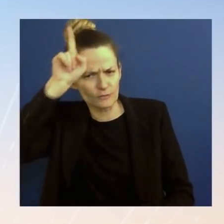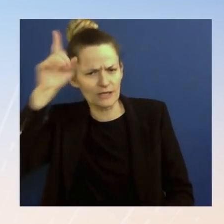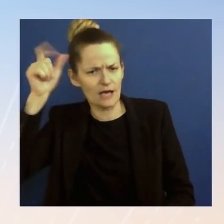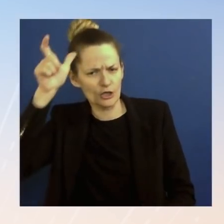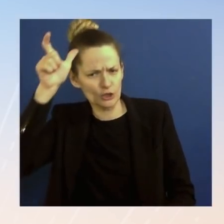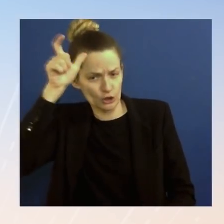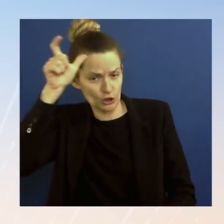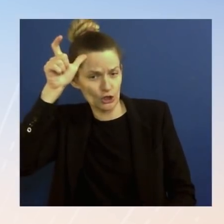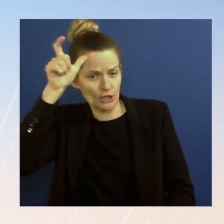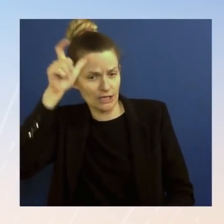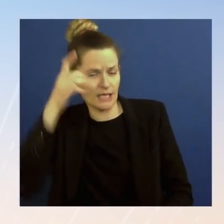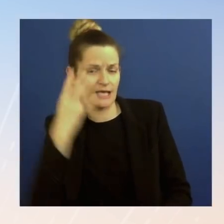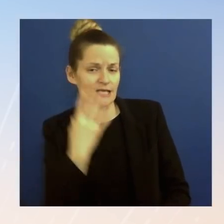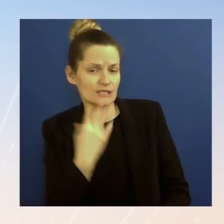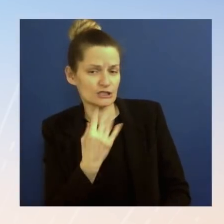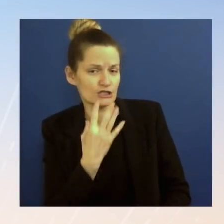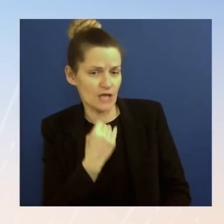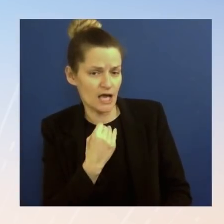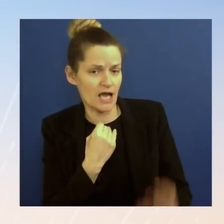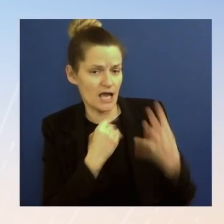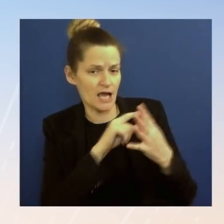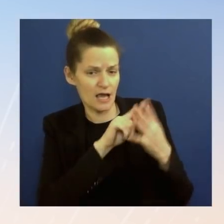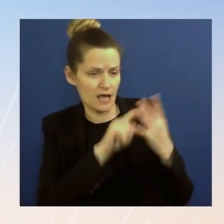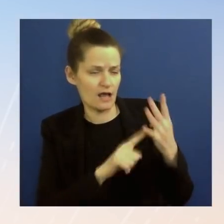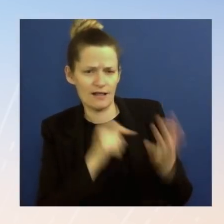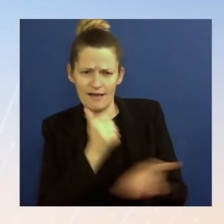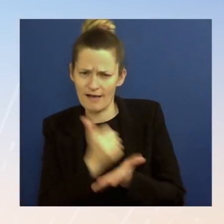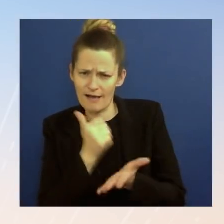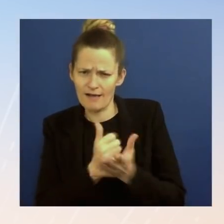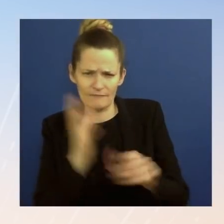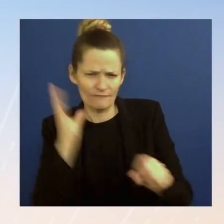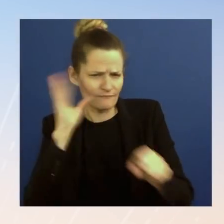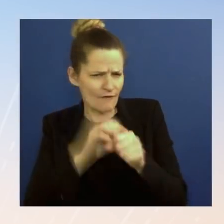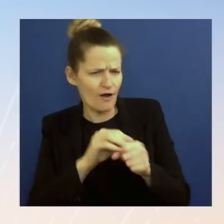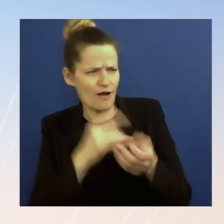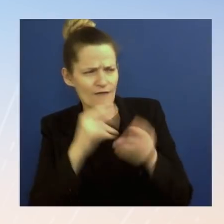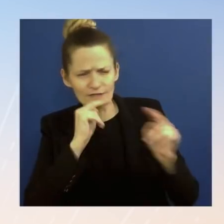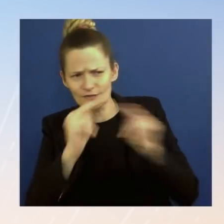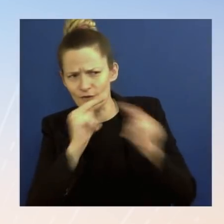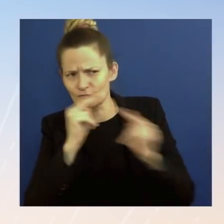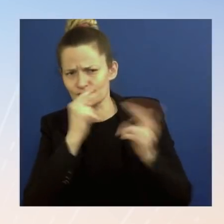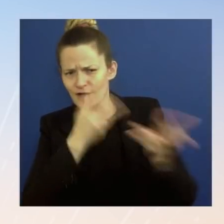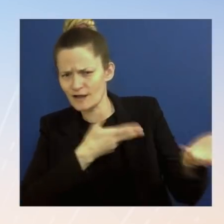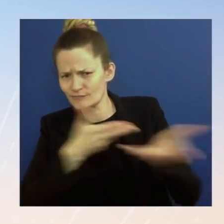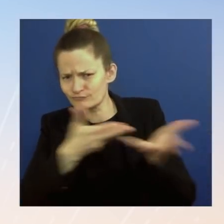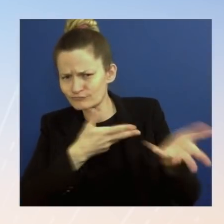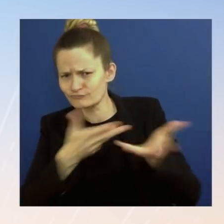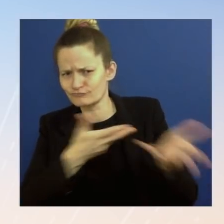in these talks at times. But, again, diplomacy requires both sides engaging in good faith and to deescalate.